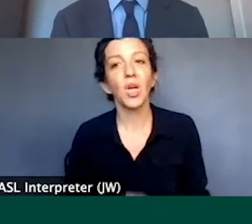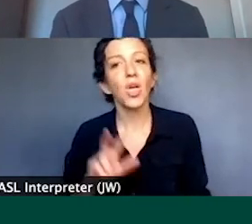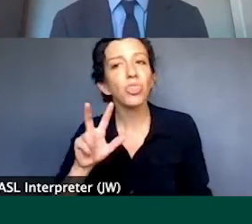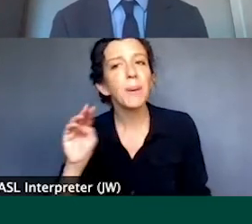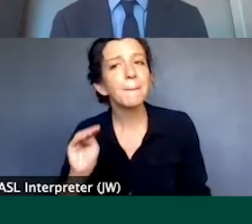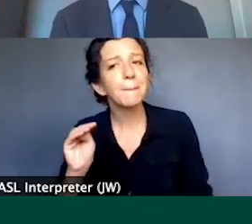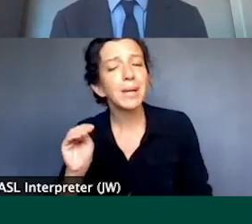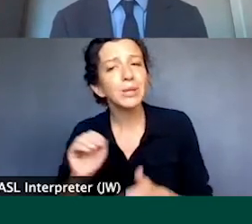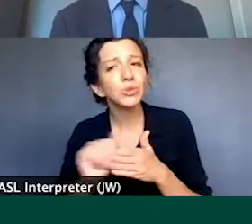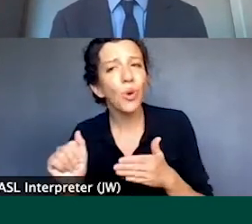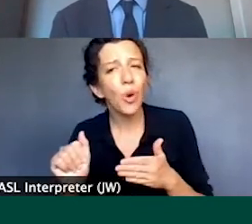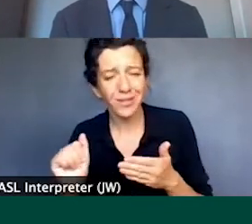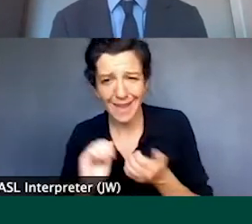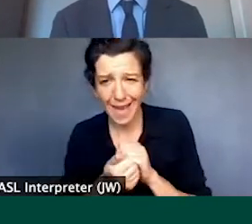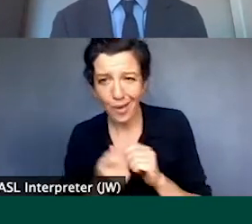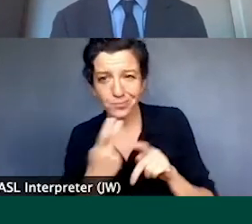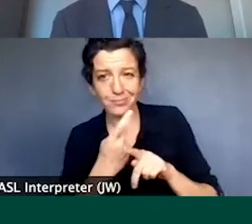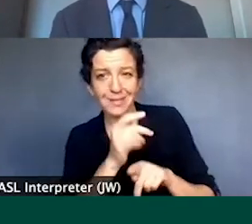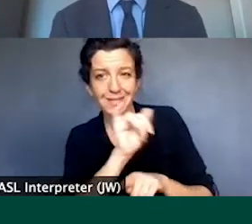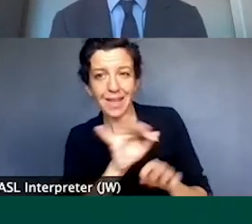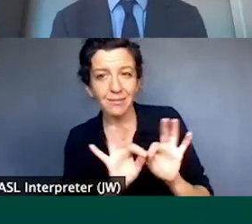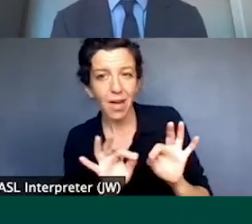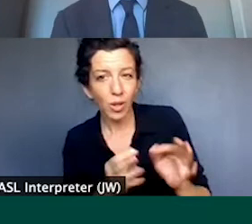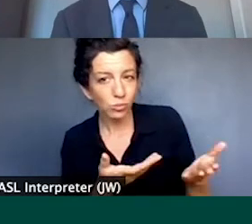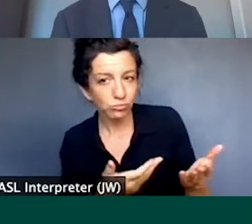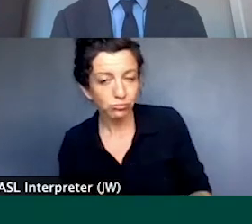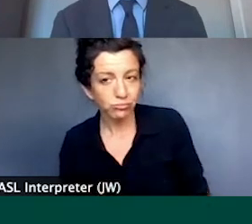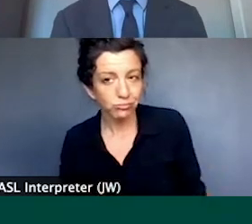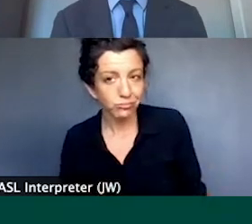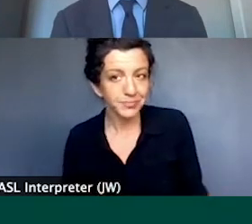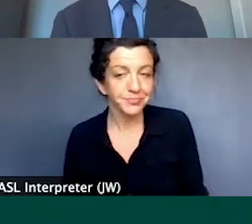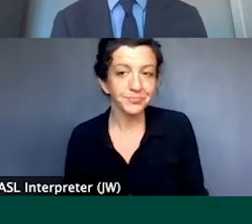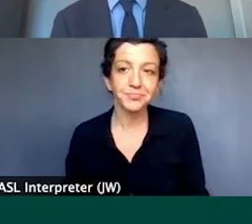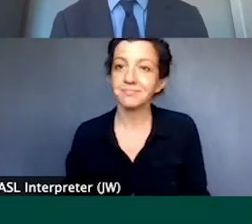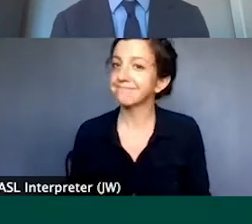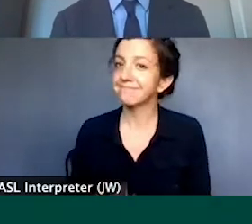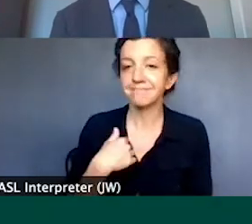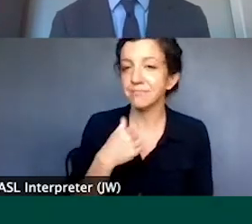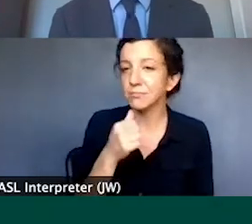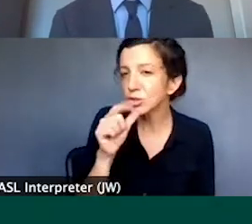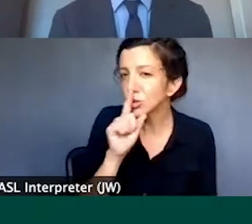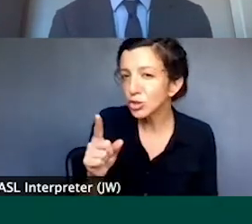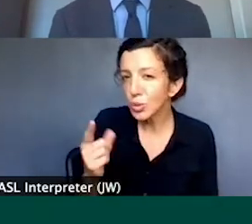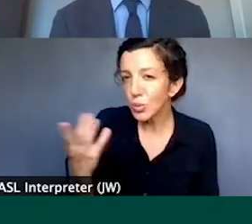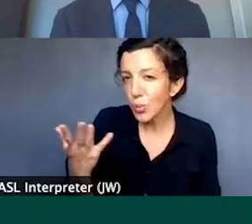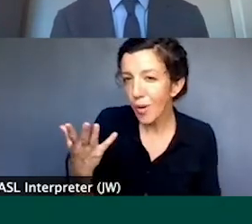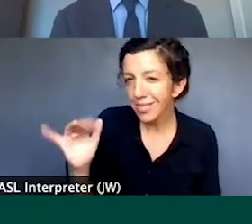to the property owner. So if I owned $2 million --